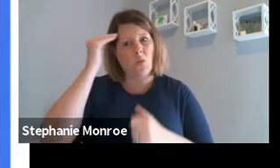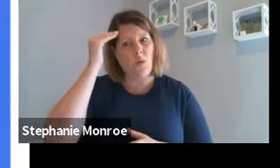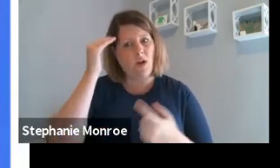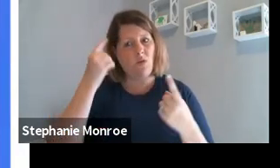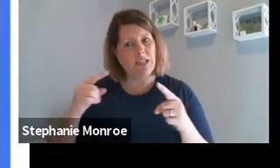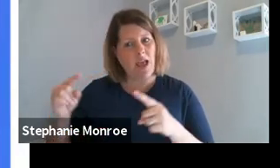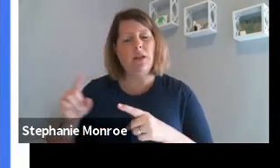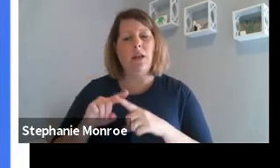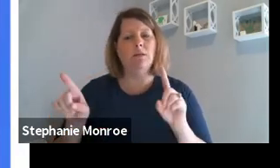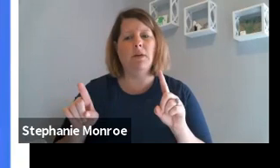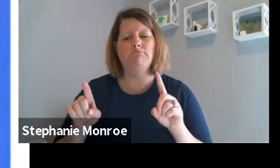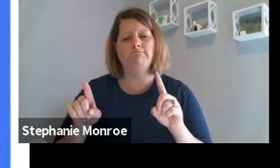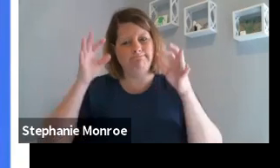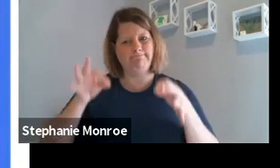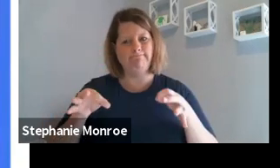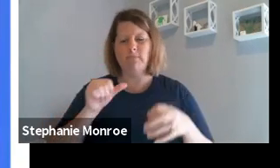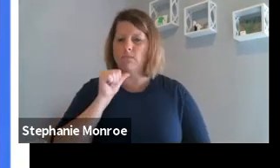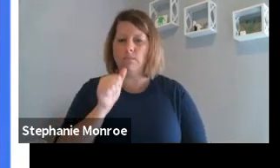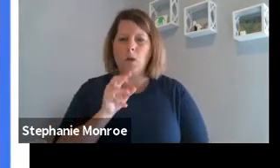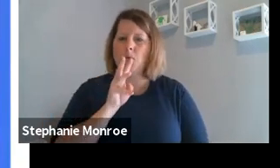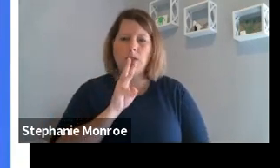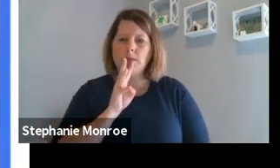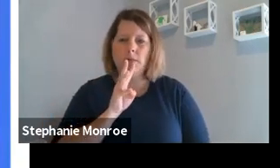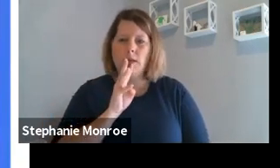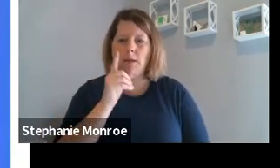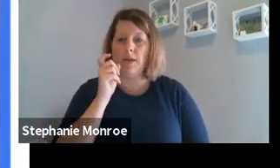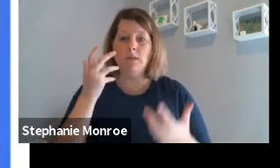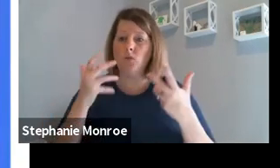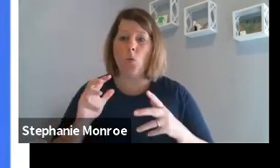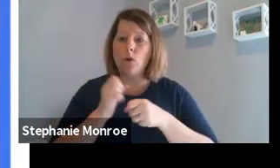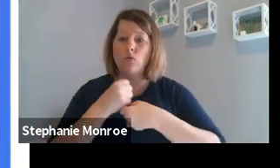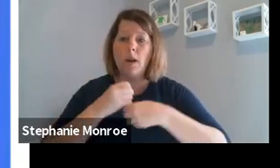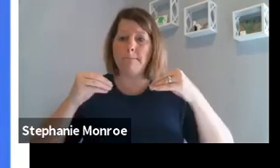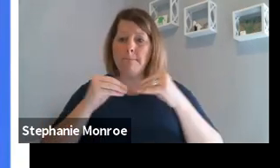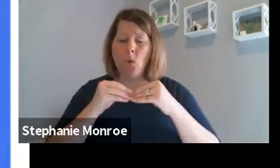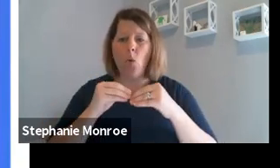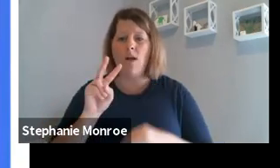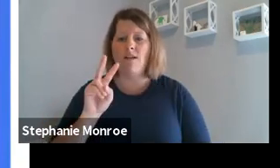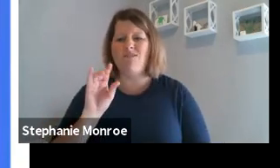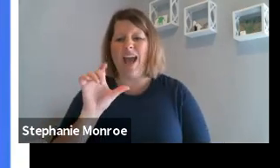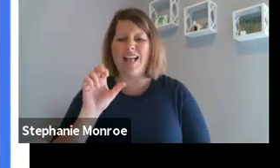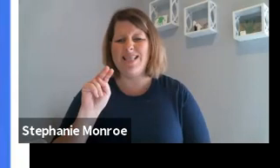but they choose not to speak, because they don't want to create more violence for their abused parent.